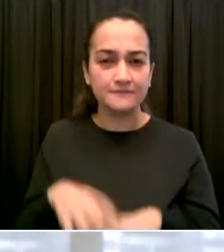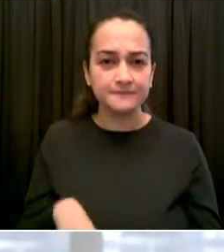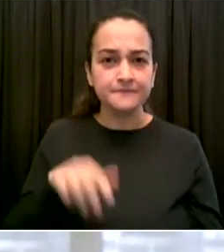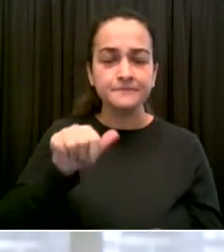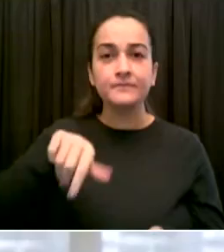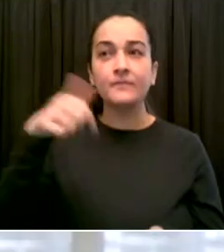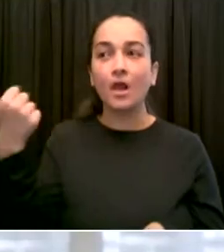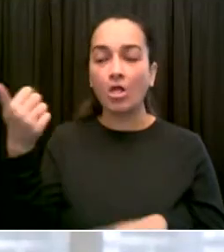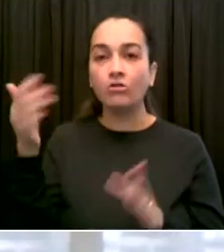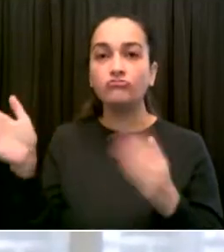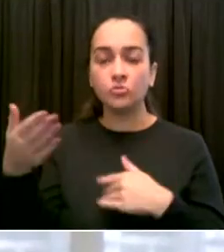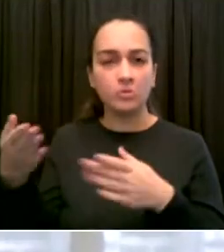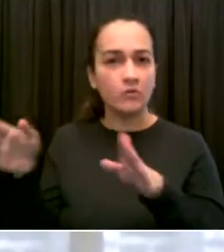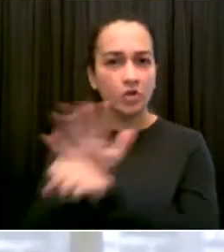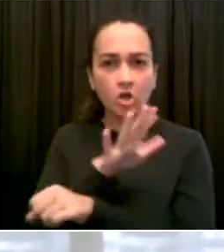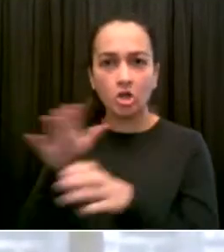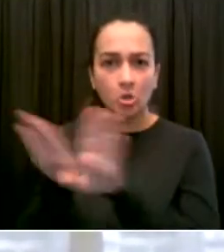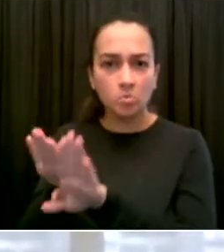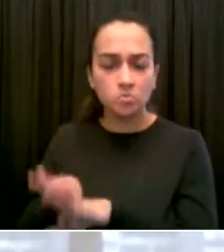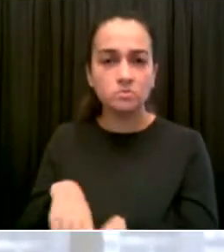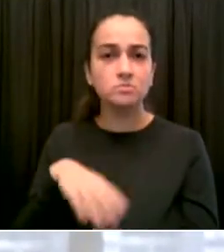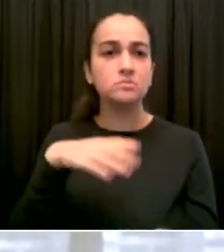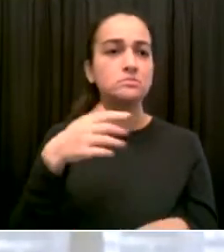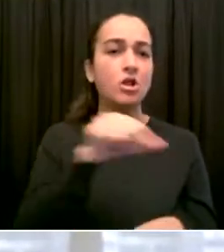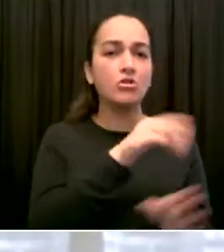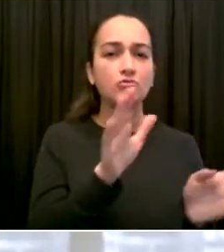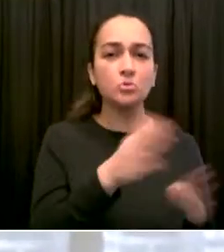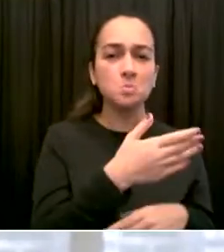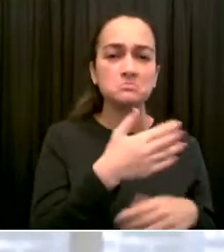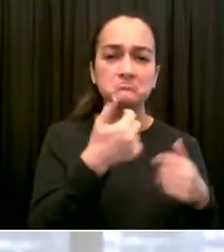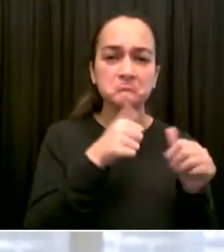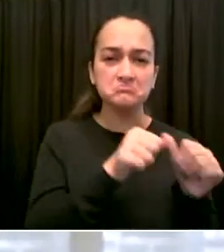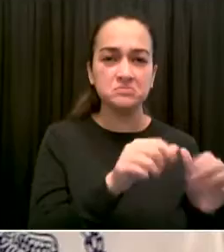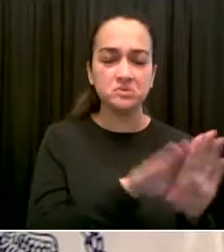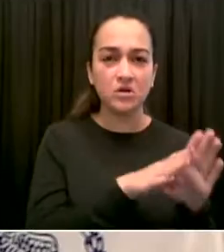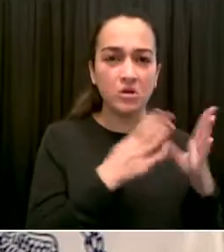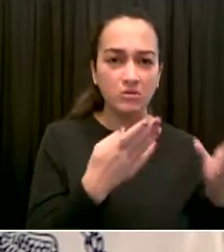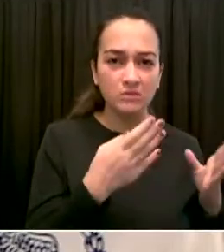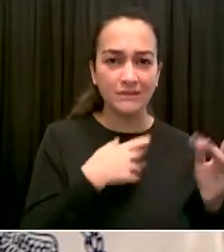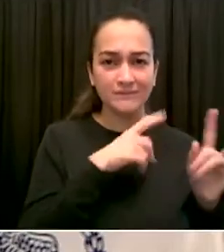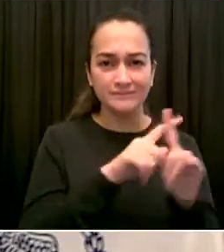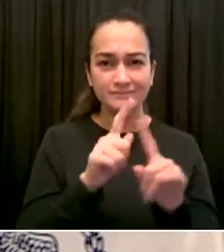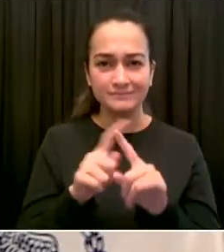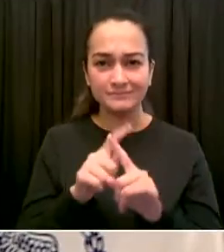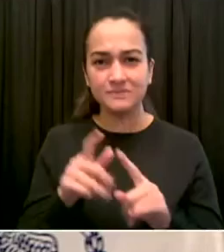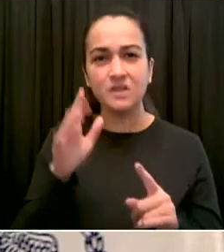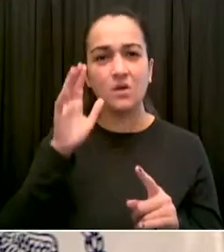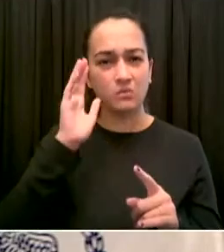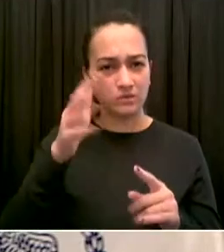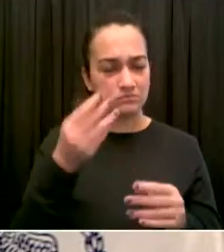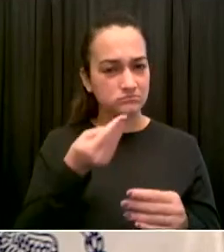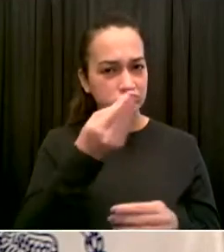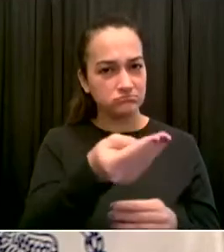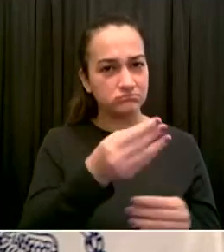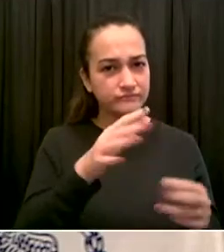SOMETHING& AS WE SPEAK TODAY. LATER IN THE DAY, WE WILL GIVE YOU AN ACCURATE F OWHAT'S